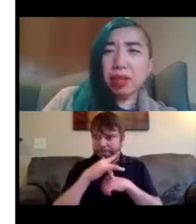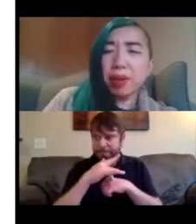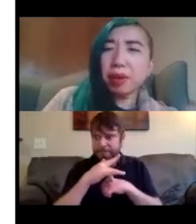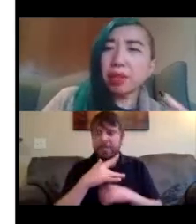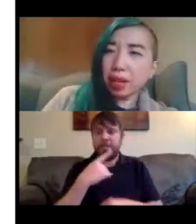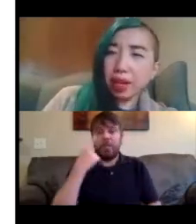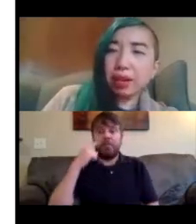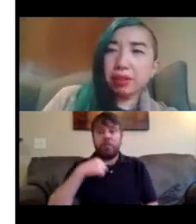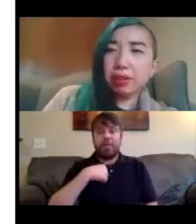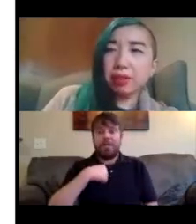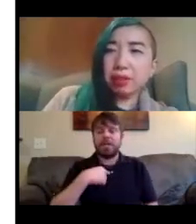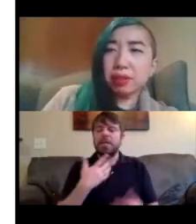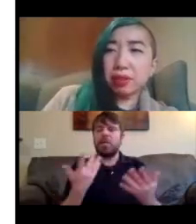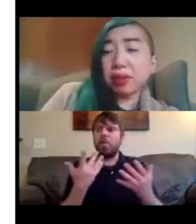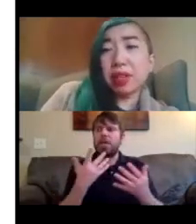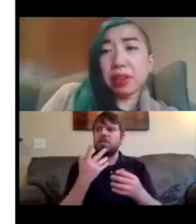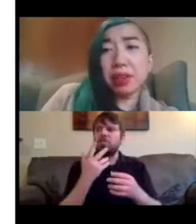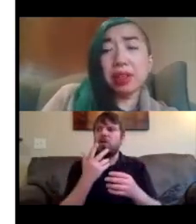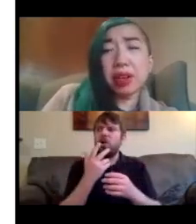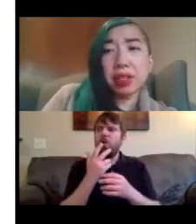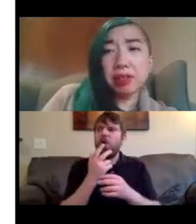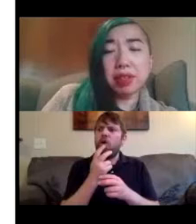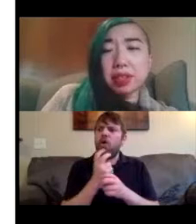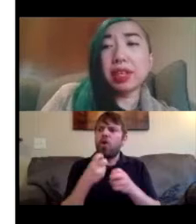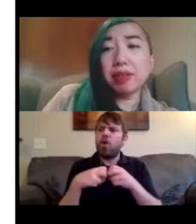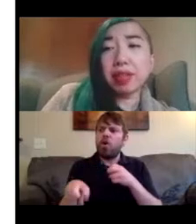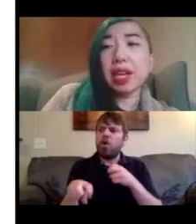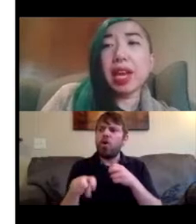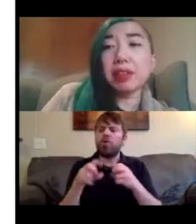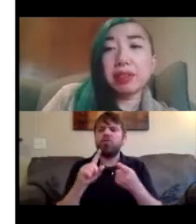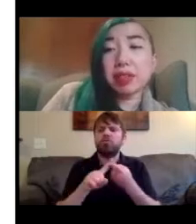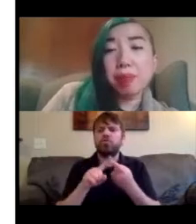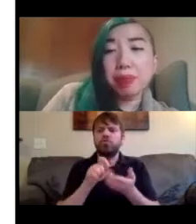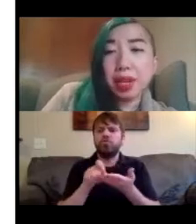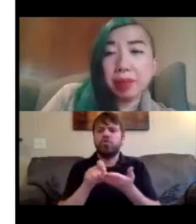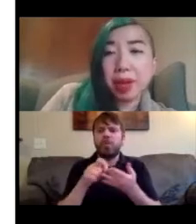about or that can't. Or, on the other end of things, if that I can't stop writing about: